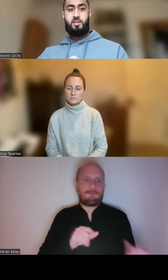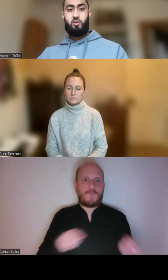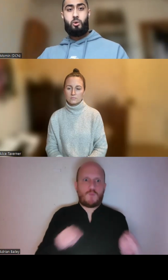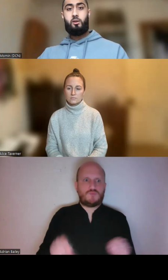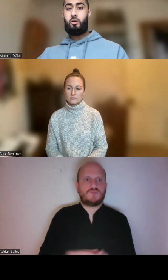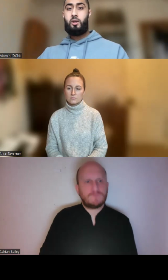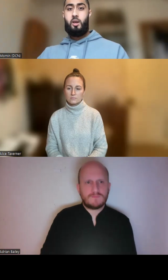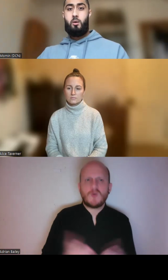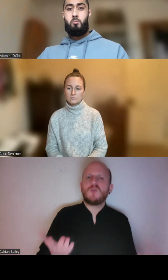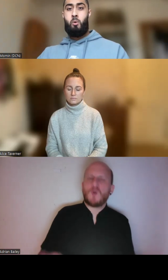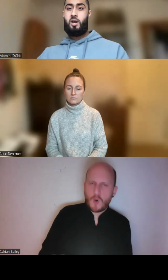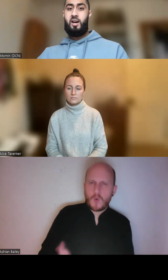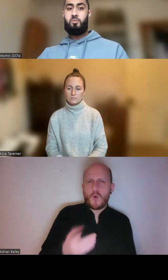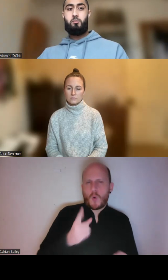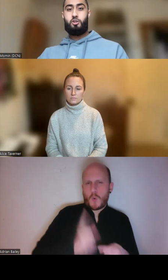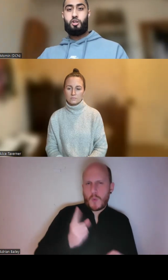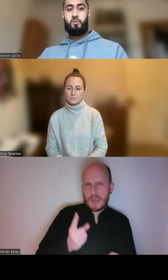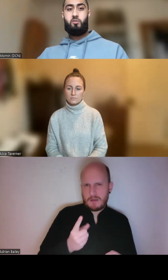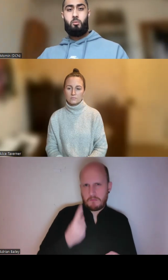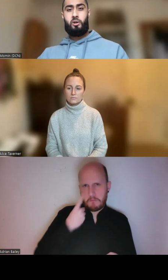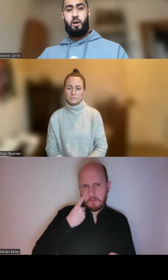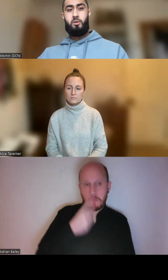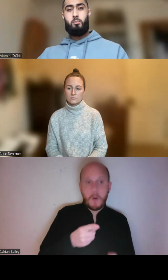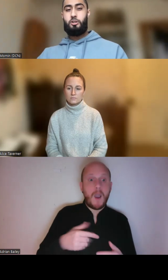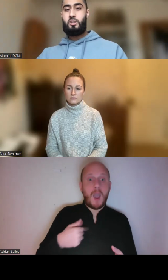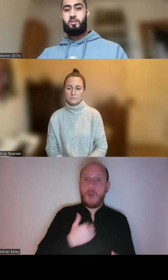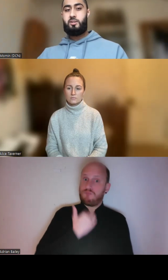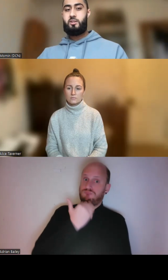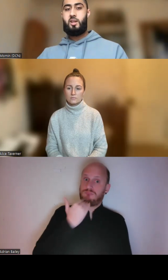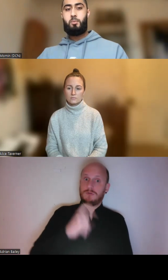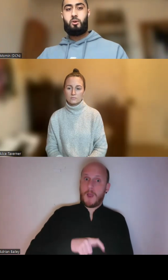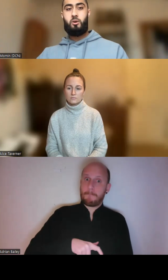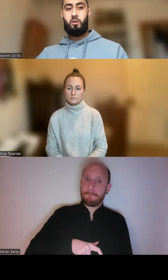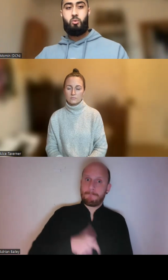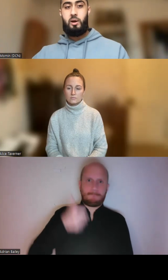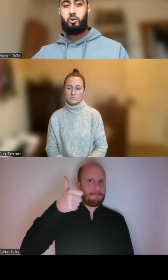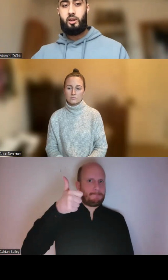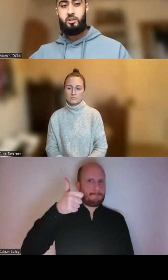Let's have a quick look. More time than budget. If you've got more time than budget, this is typical of what we're looking at.